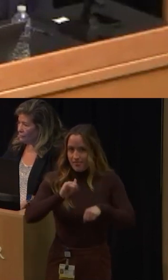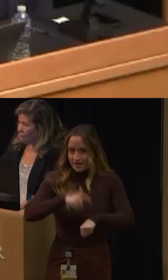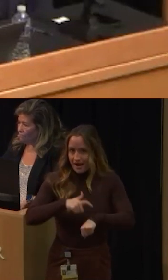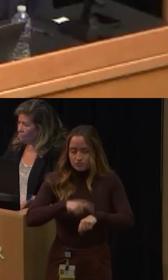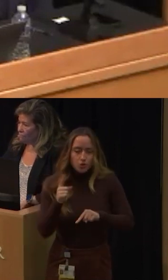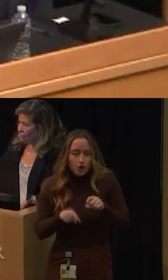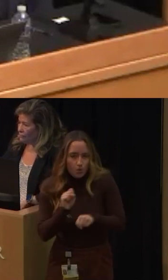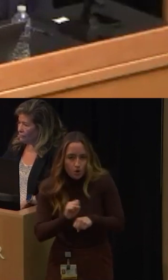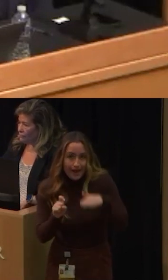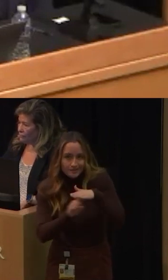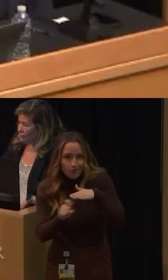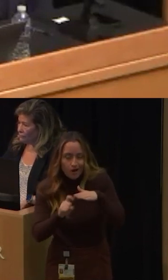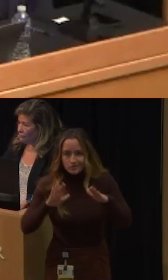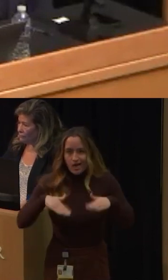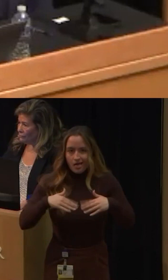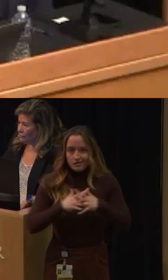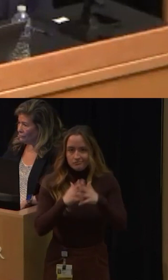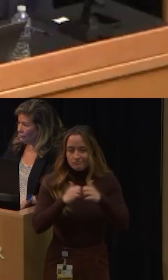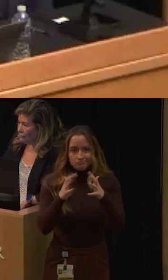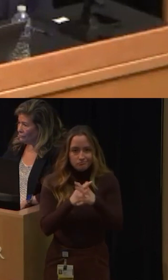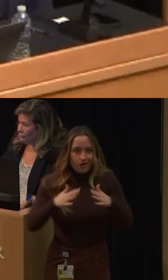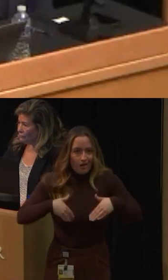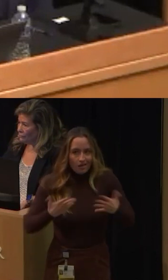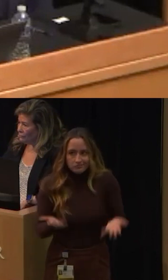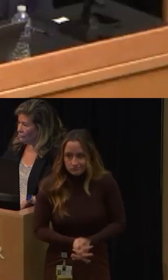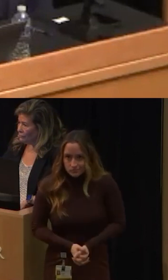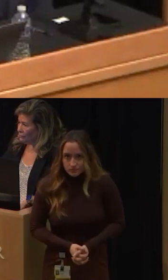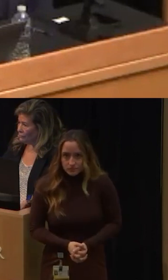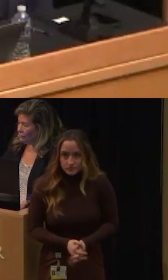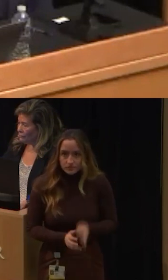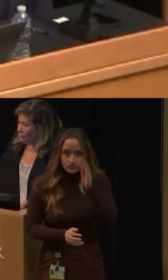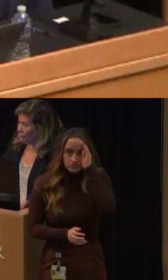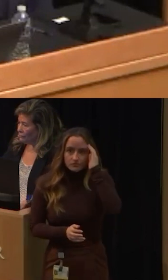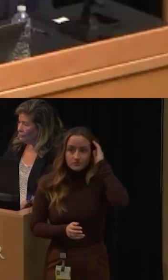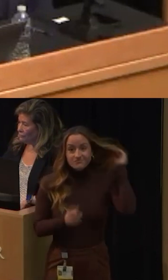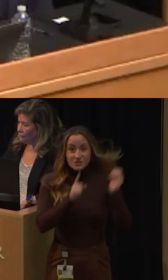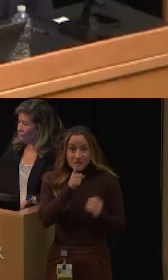You know, there were very few places you could work other than cleaning people's houses.